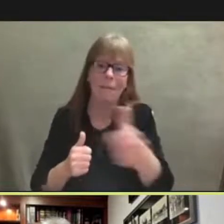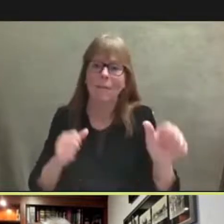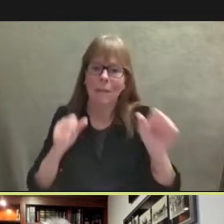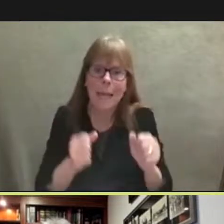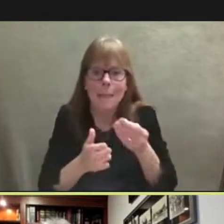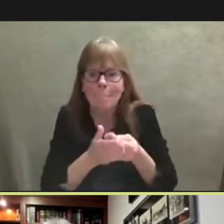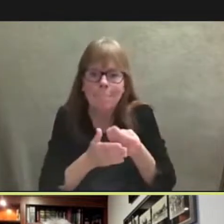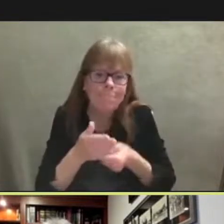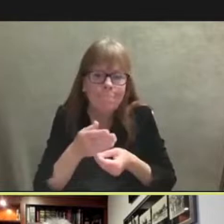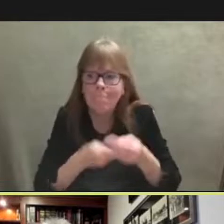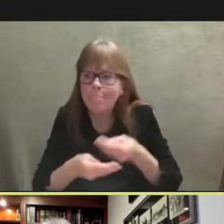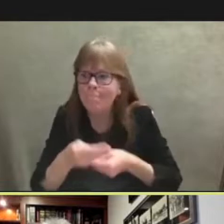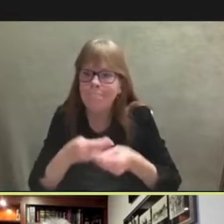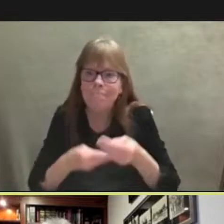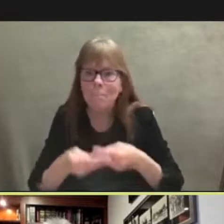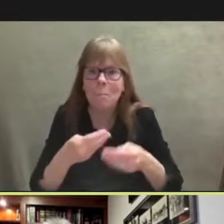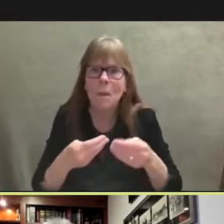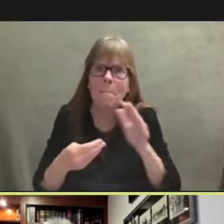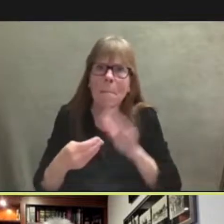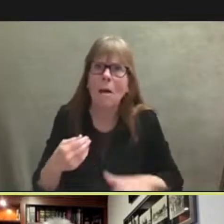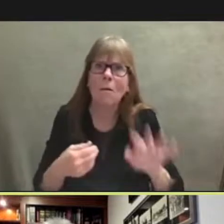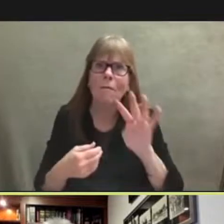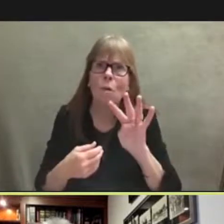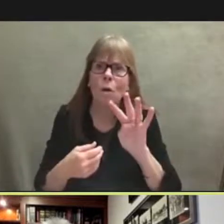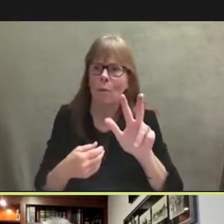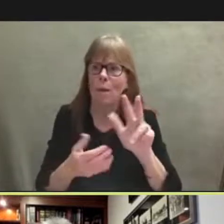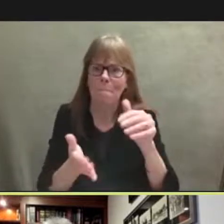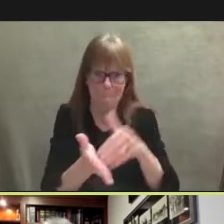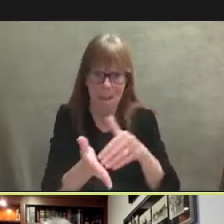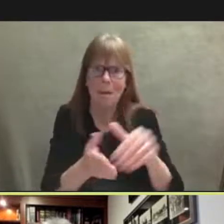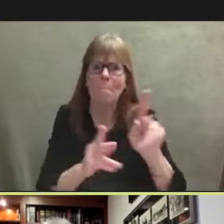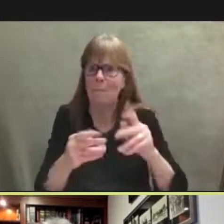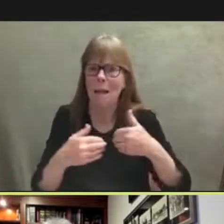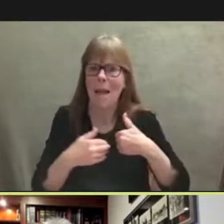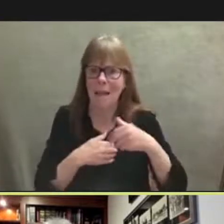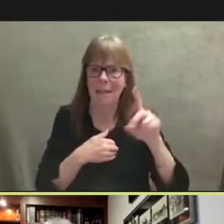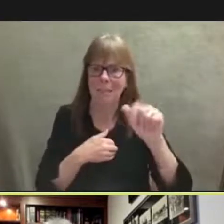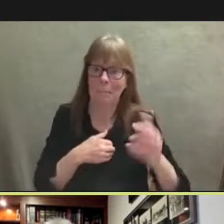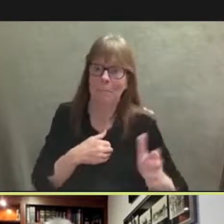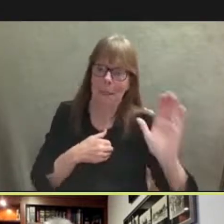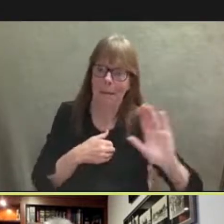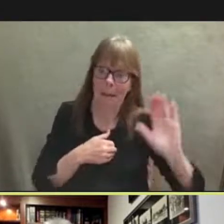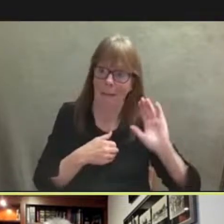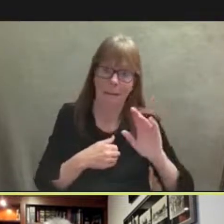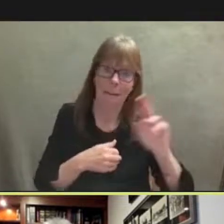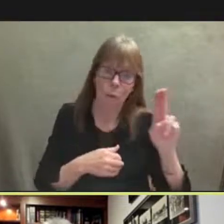for the then approximately 43 million people with disabilities in the United States, was cemented in